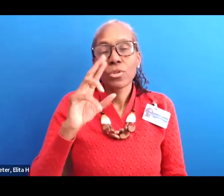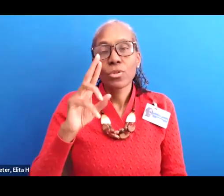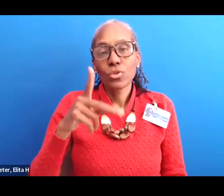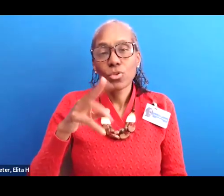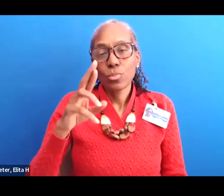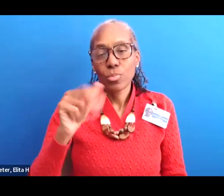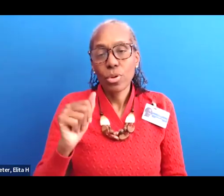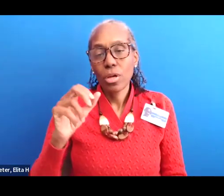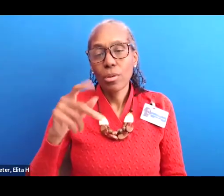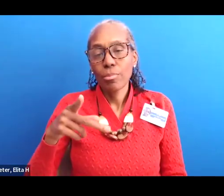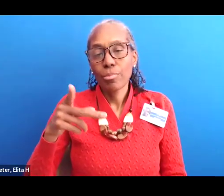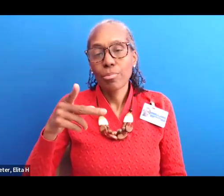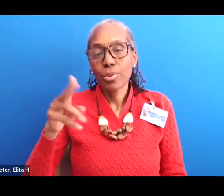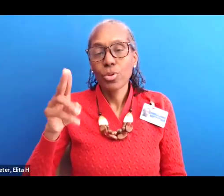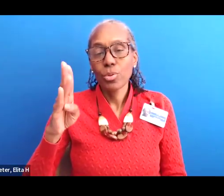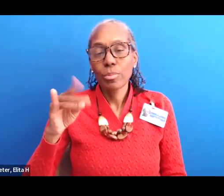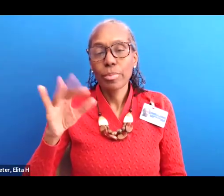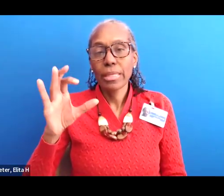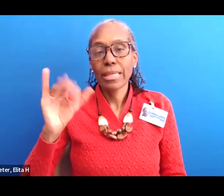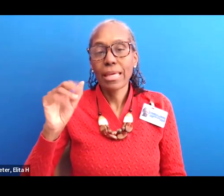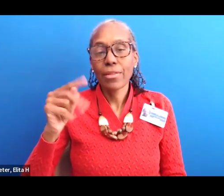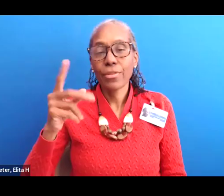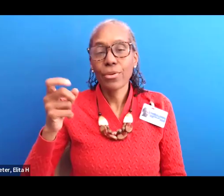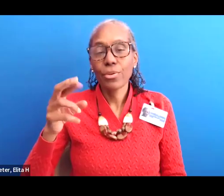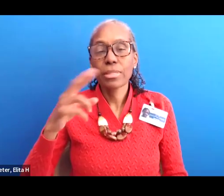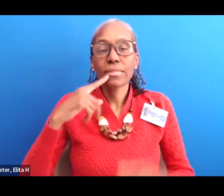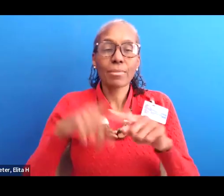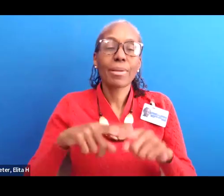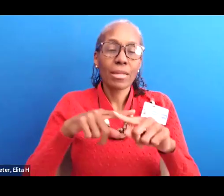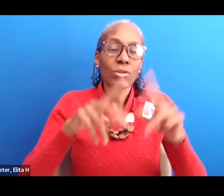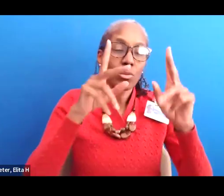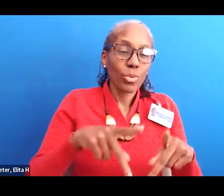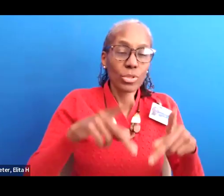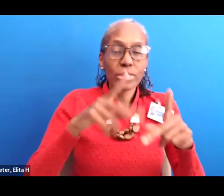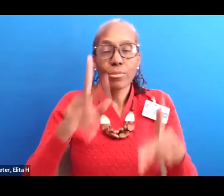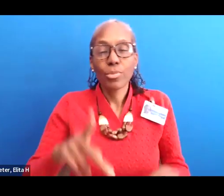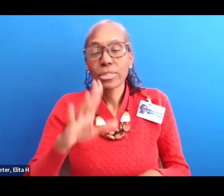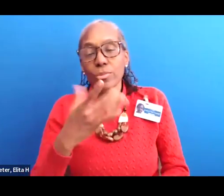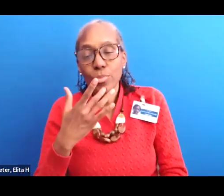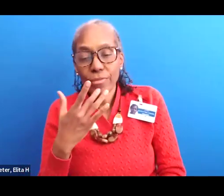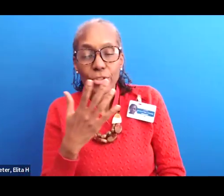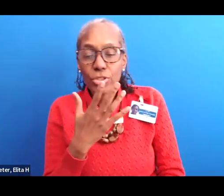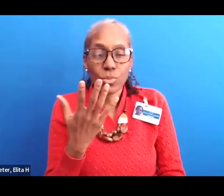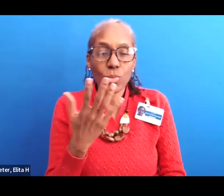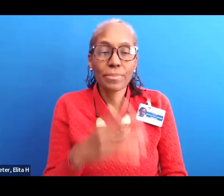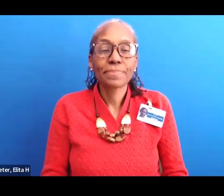what's recommended, irrigation a week, or does depend on the person or personal preference? Well, that's a very good question.